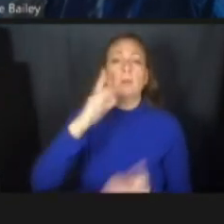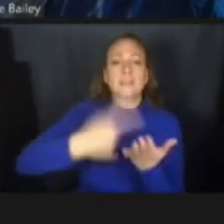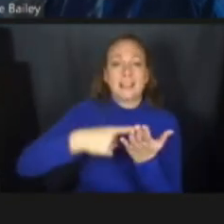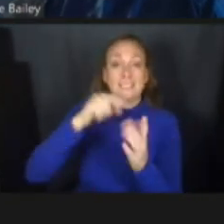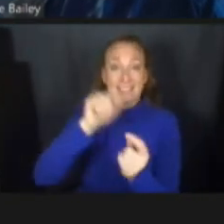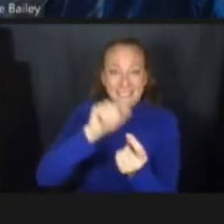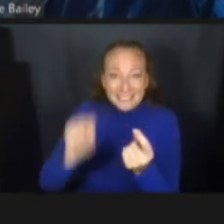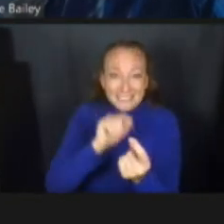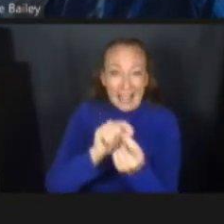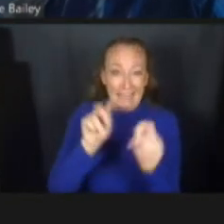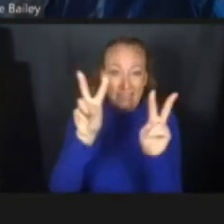Go to the Access Board website at access-board.gov